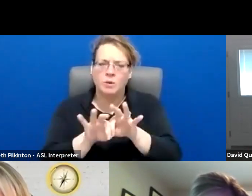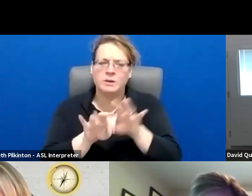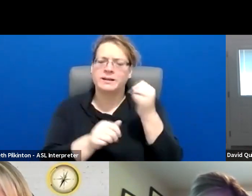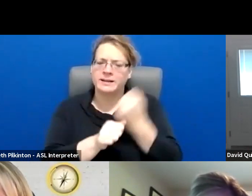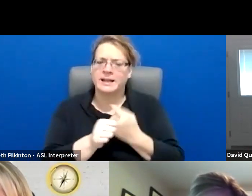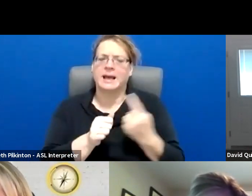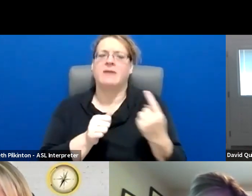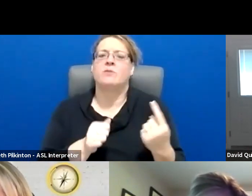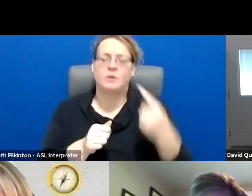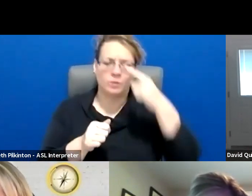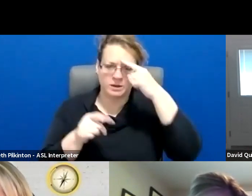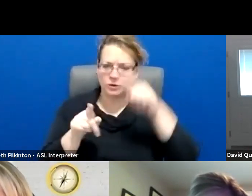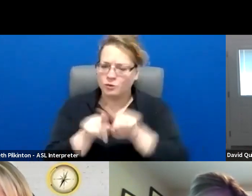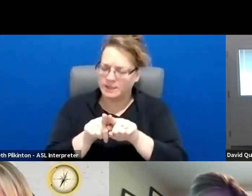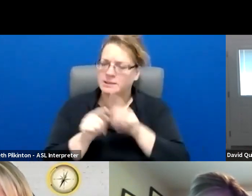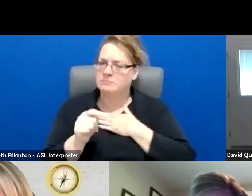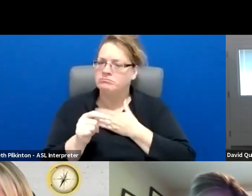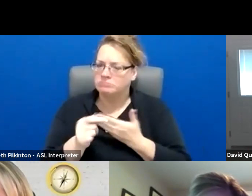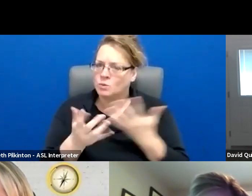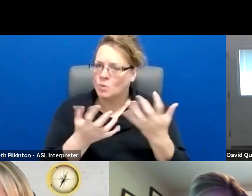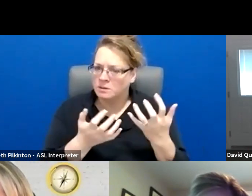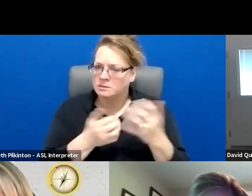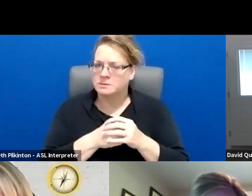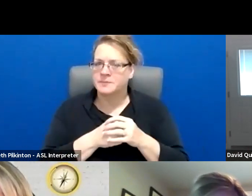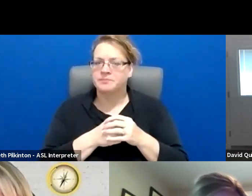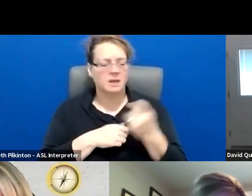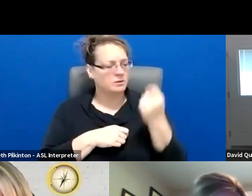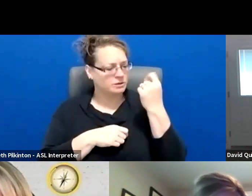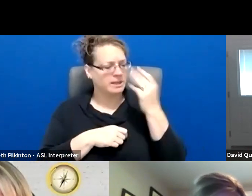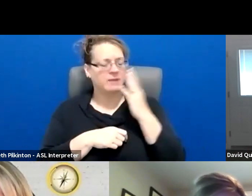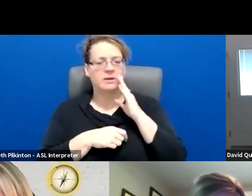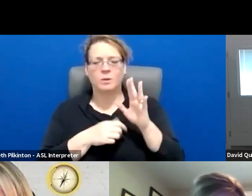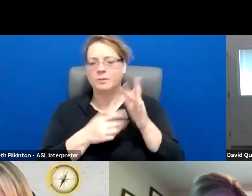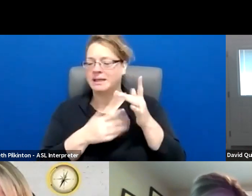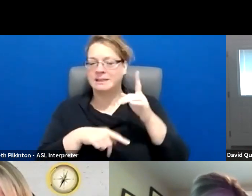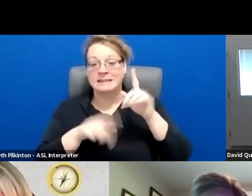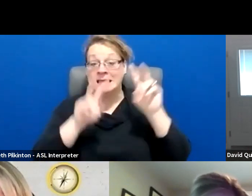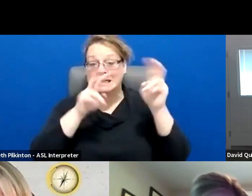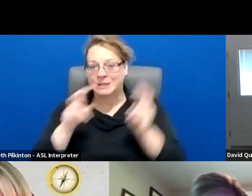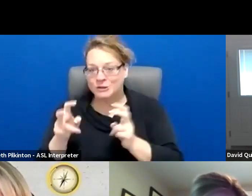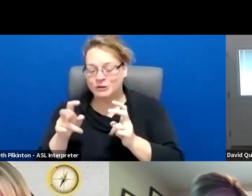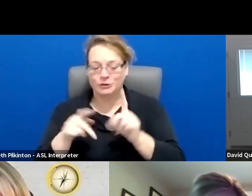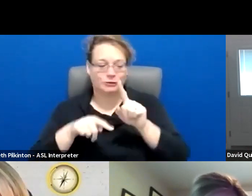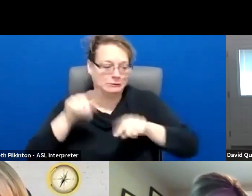And make sure they understand the benefits of it that Megan and Emily both talked about.